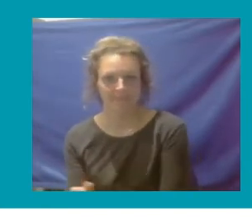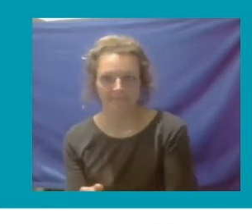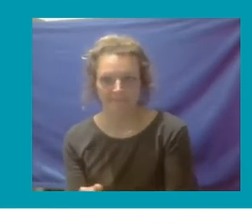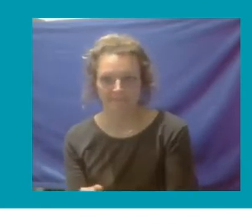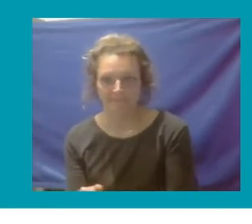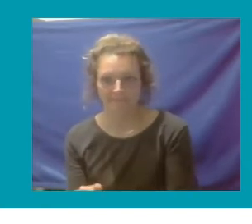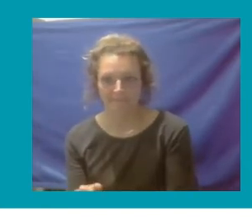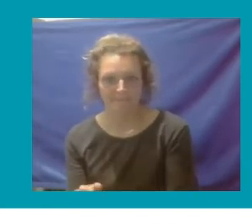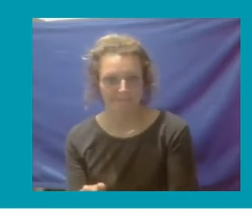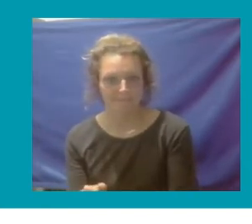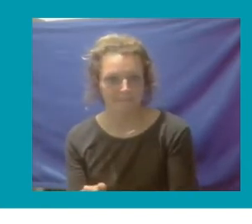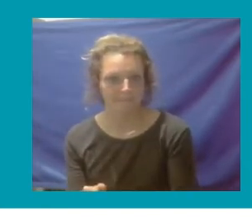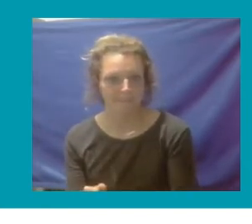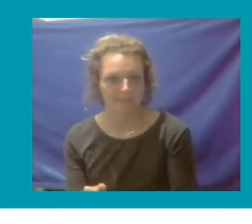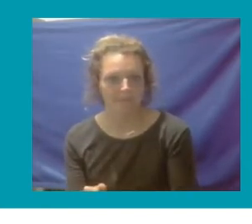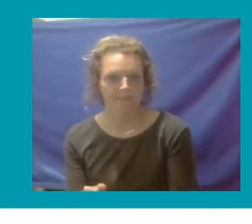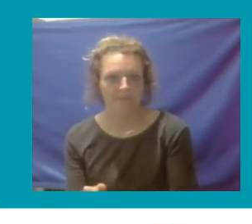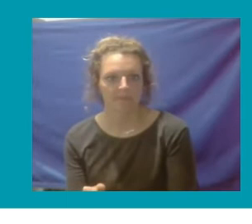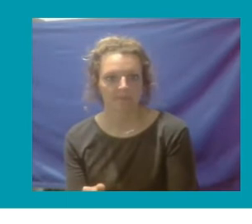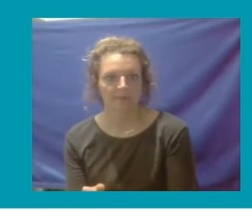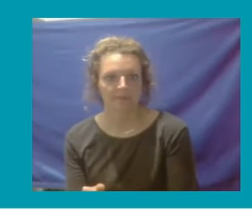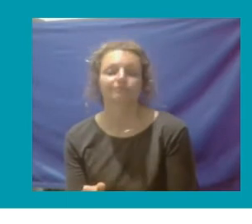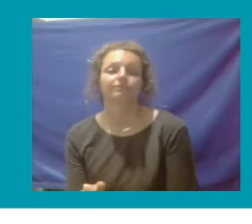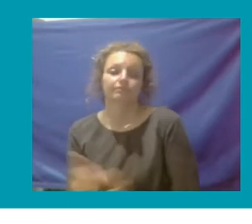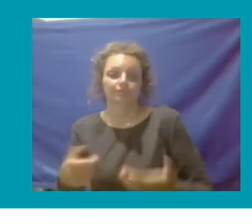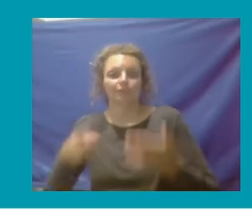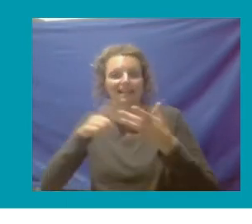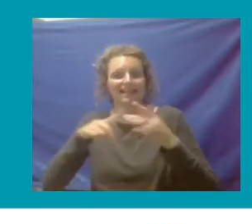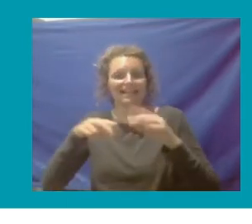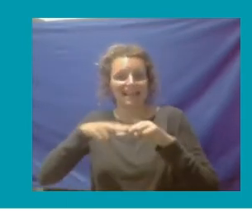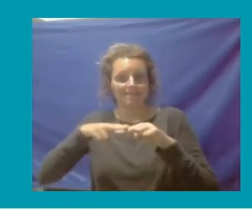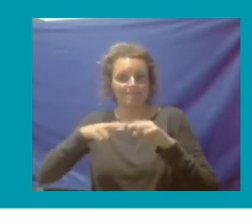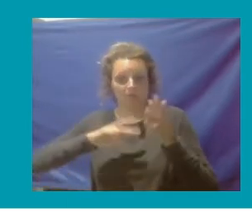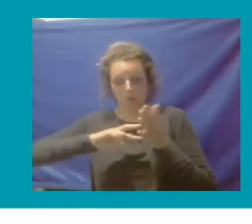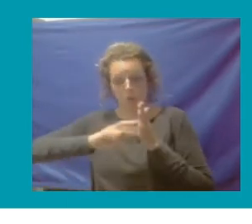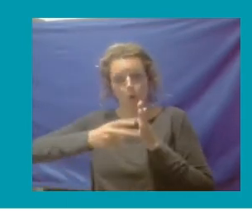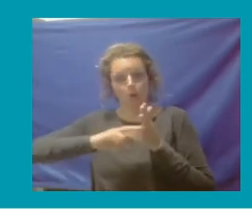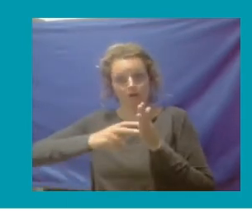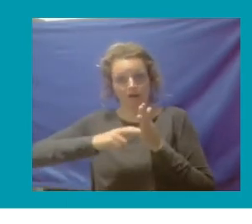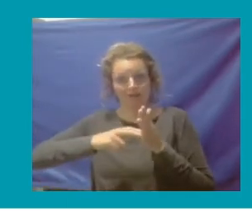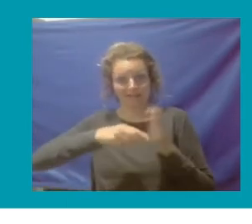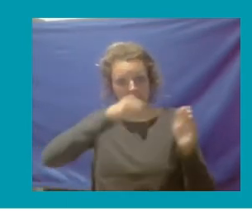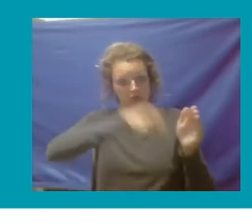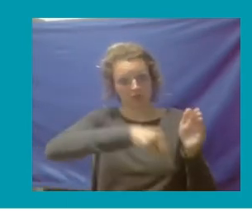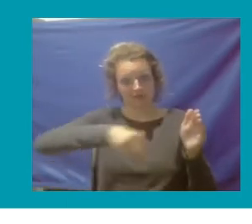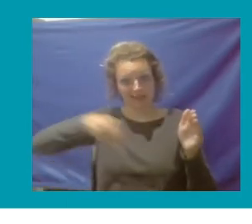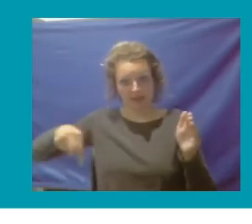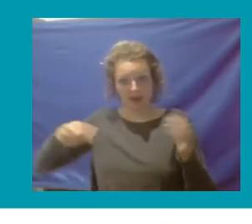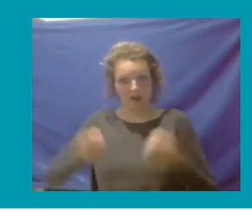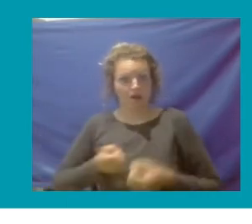And if there are organisations here who offer support but aren't yet